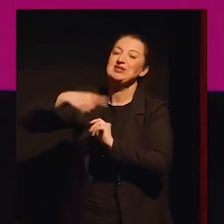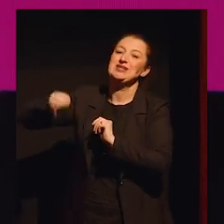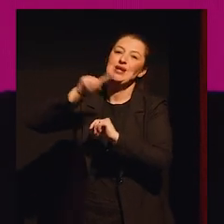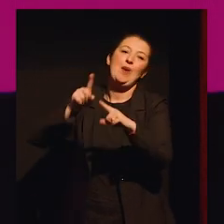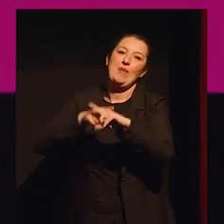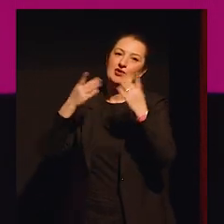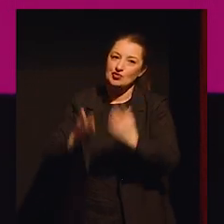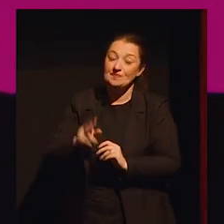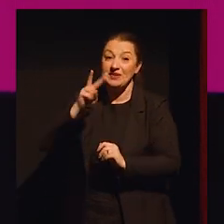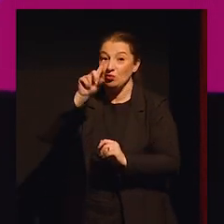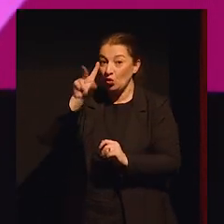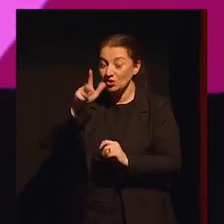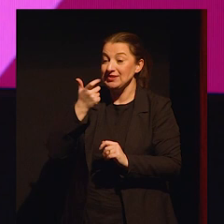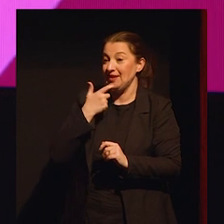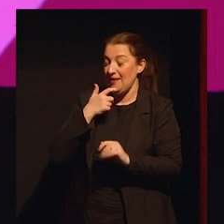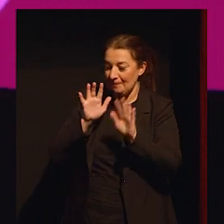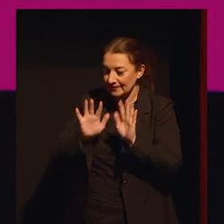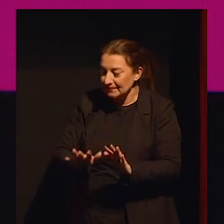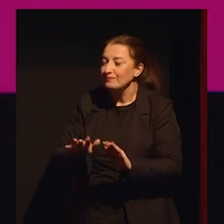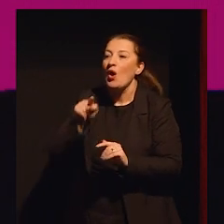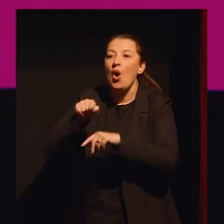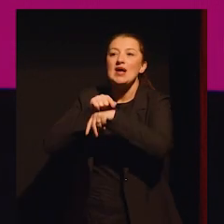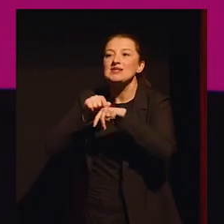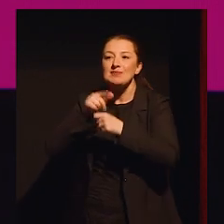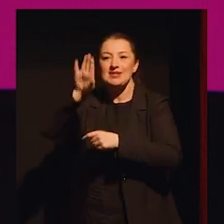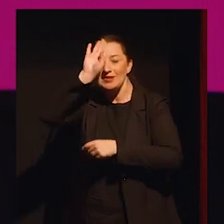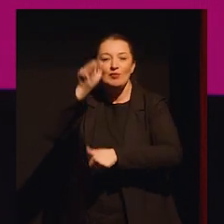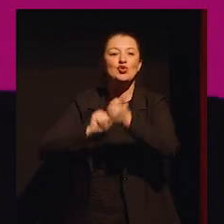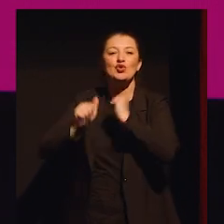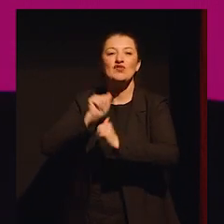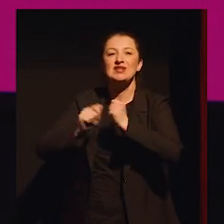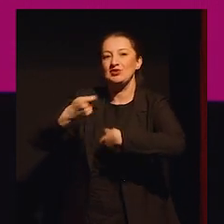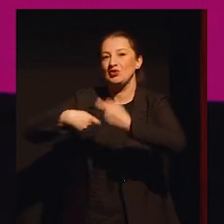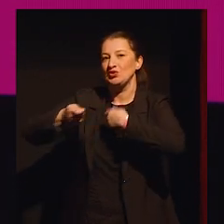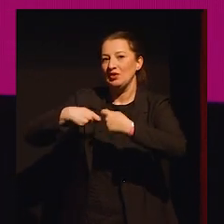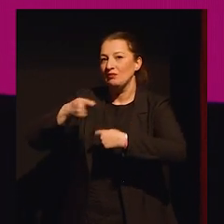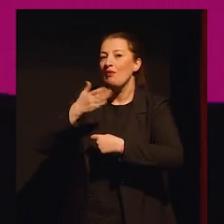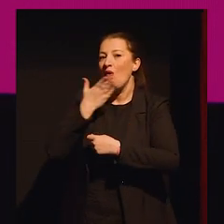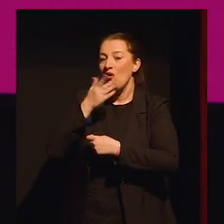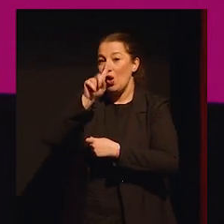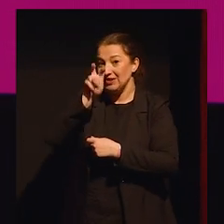So... It was around 2013. I had entered Istanbul University Business Faculty at the age of 18, but